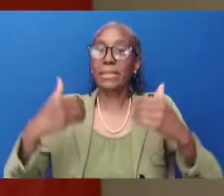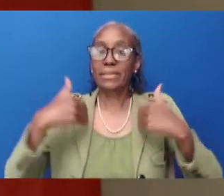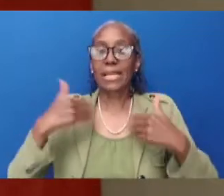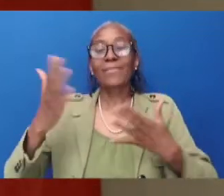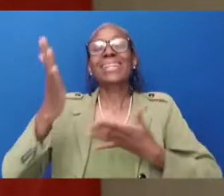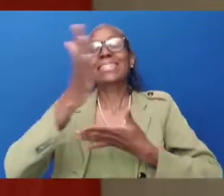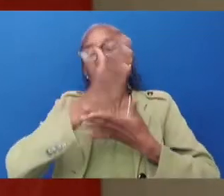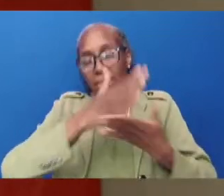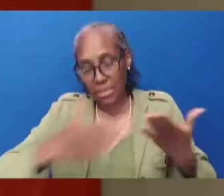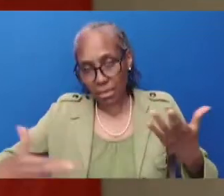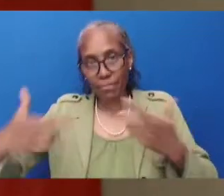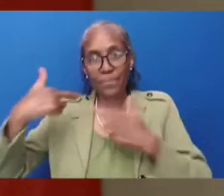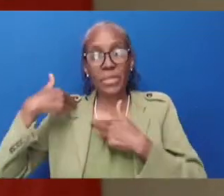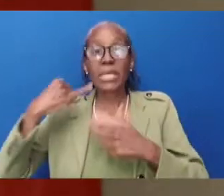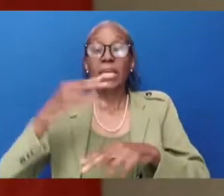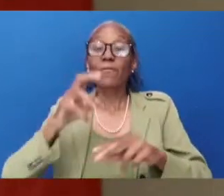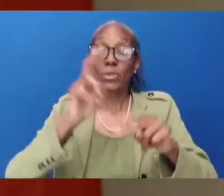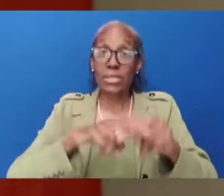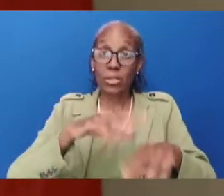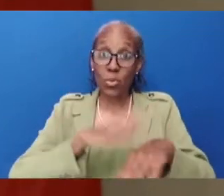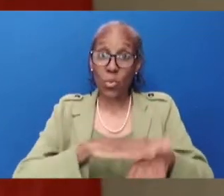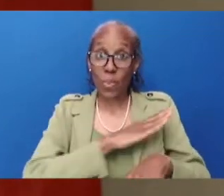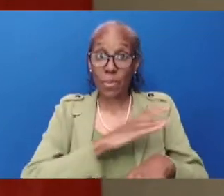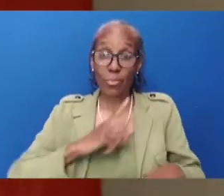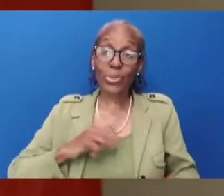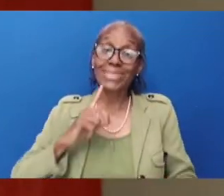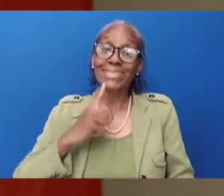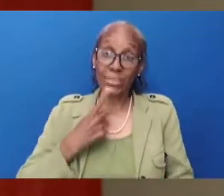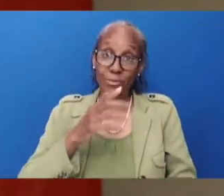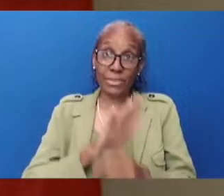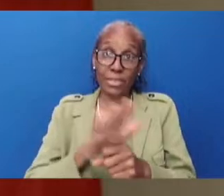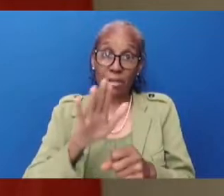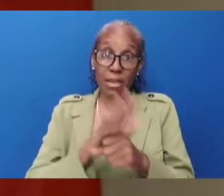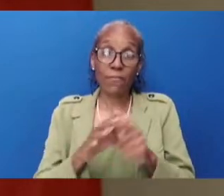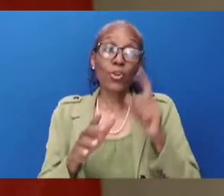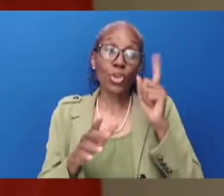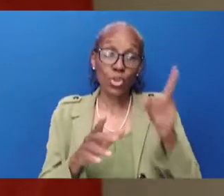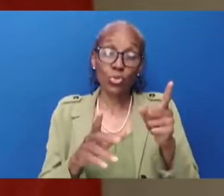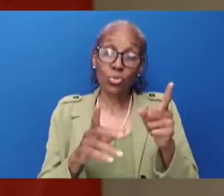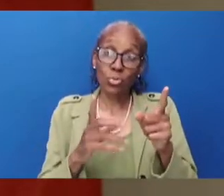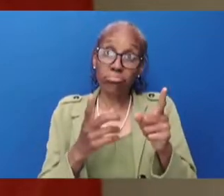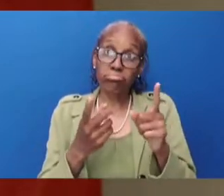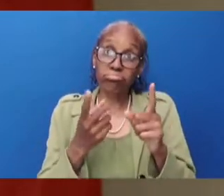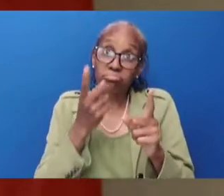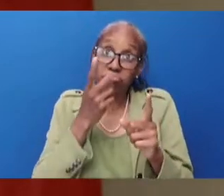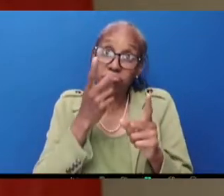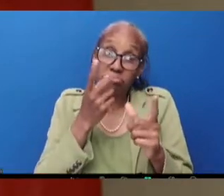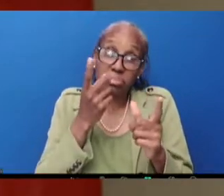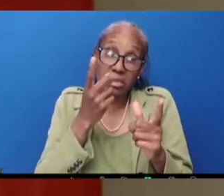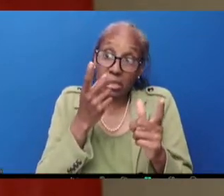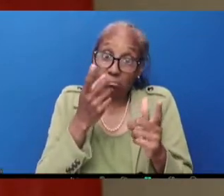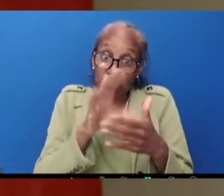BE GIVEN TO REQUIRE THEM TO HAVE TO BEAR SOME RESPONSIBILITY,